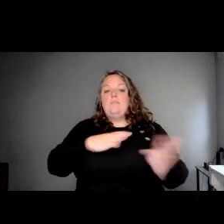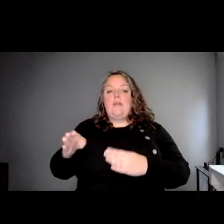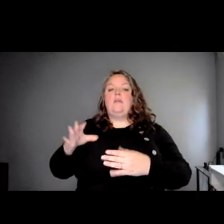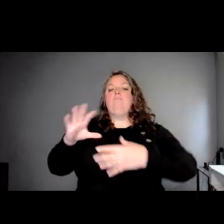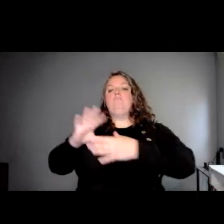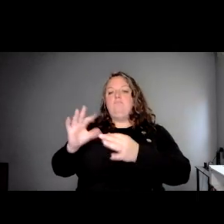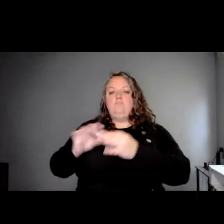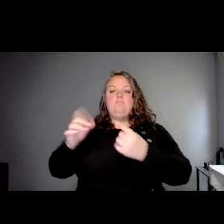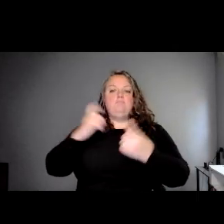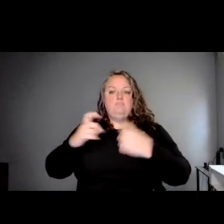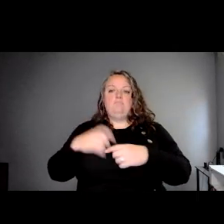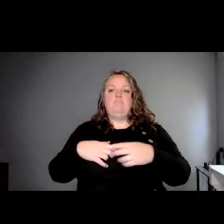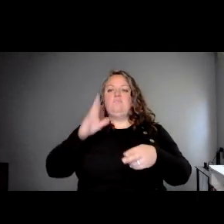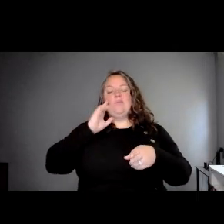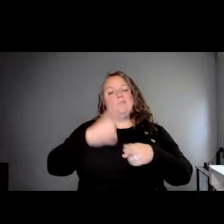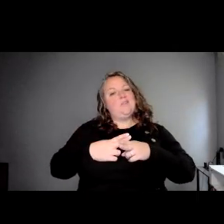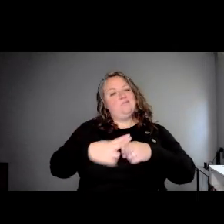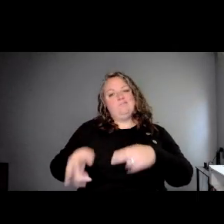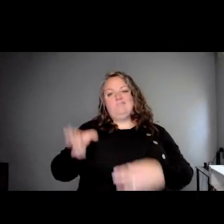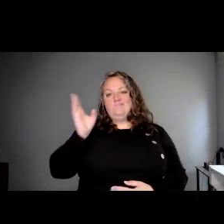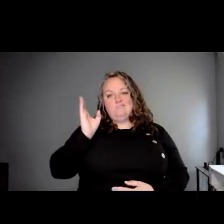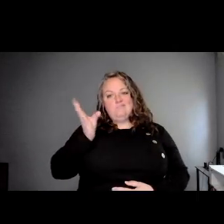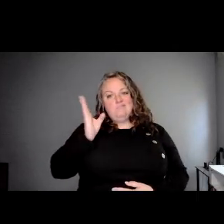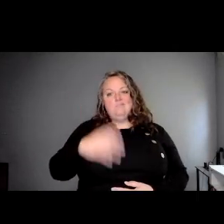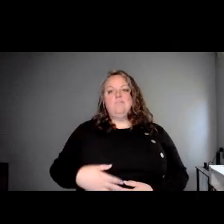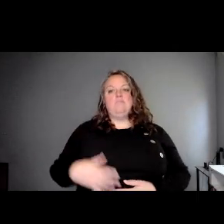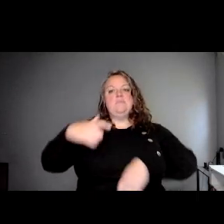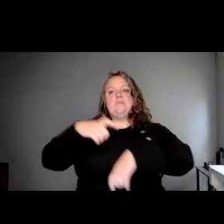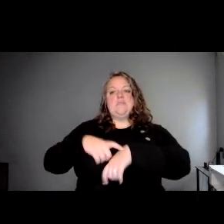This will be a fairly short presentation, so we'll have that time at the end for feedback.